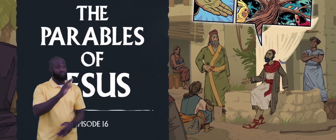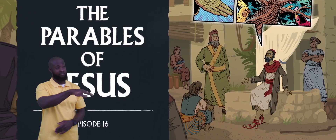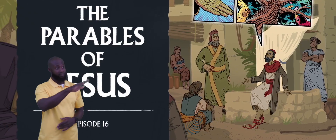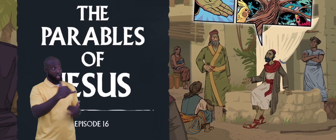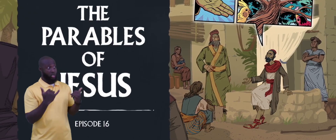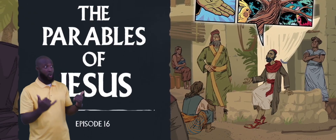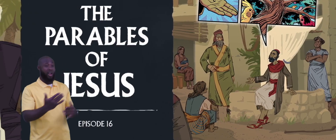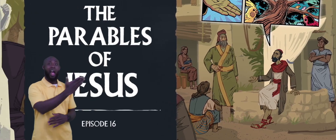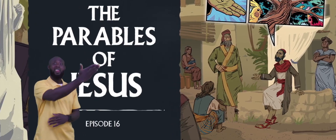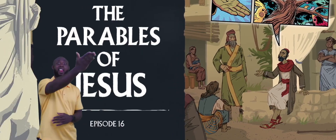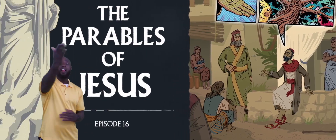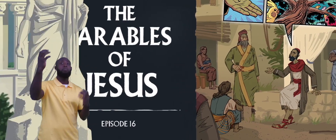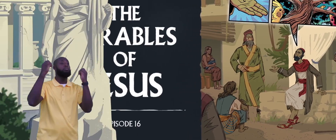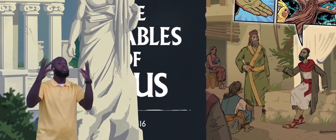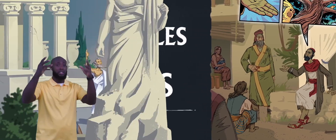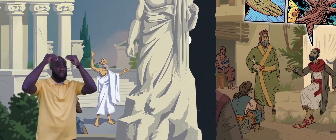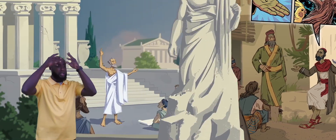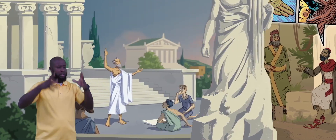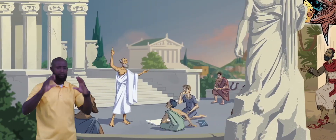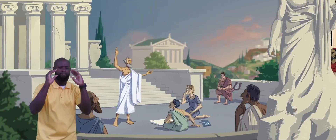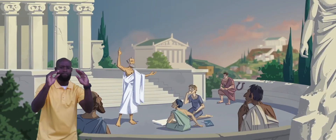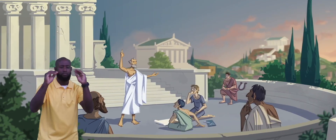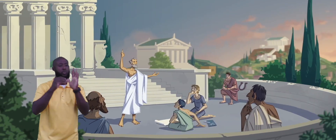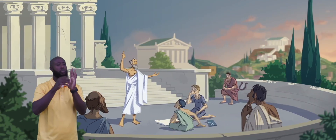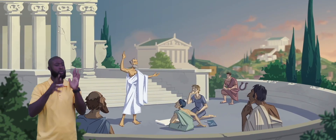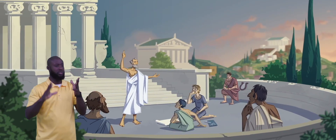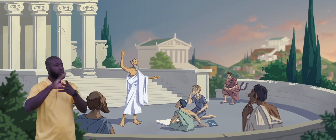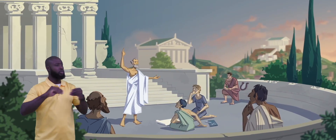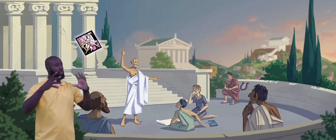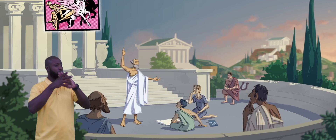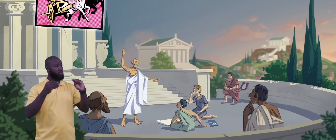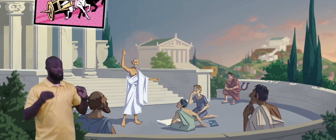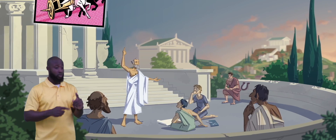Now there’s many great teachers that, throughout history, have used stories to teach students